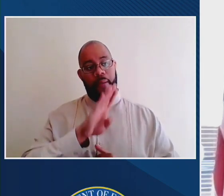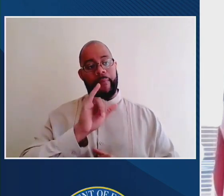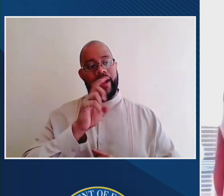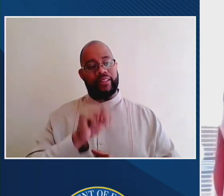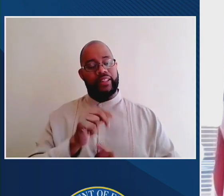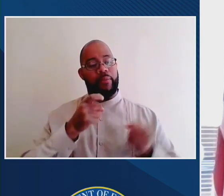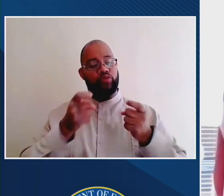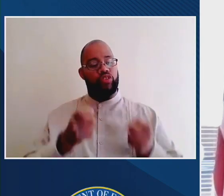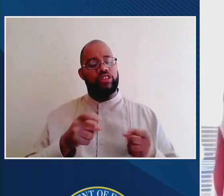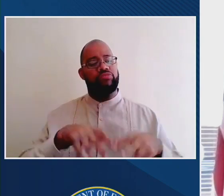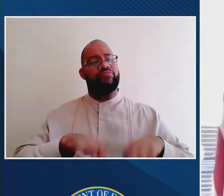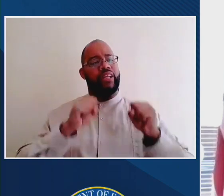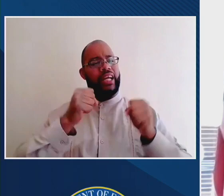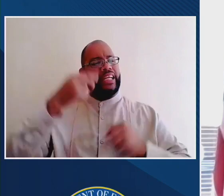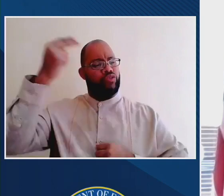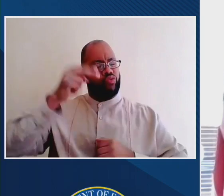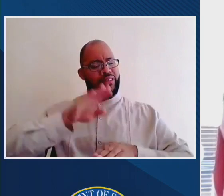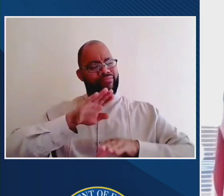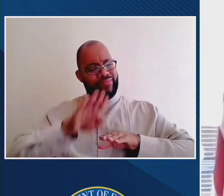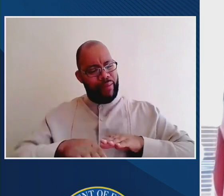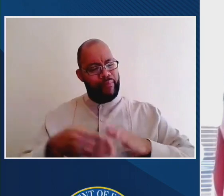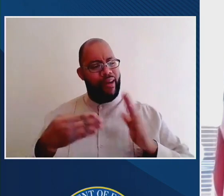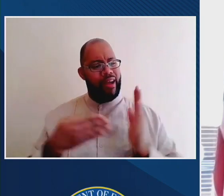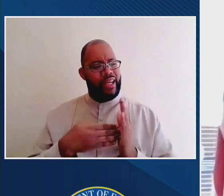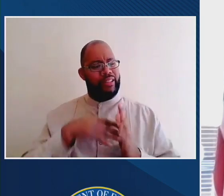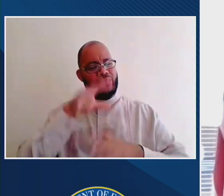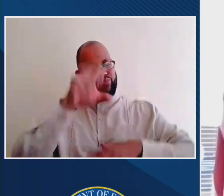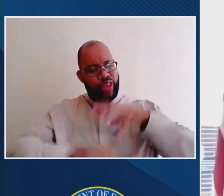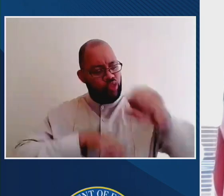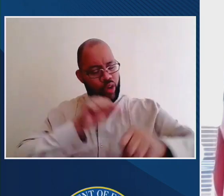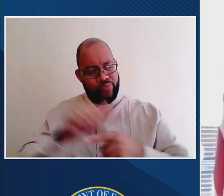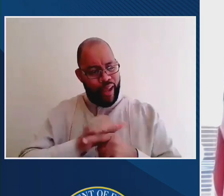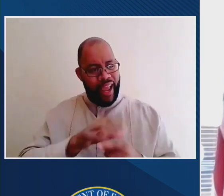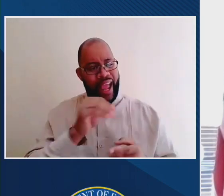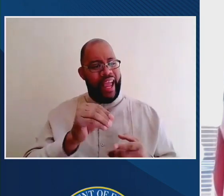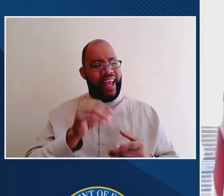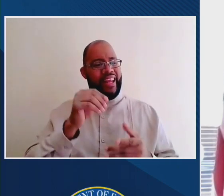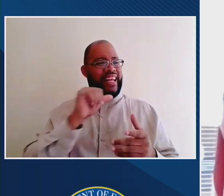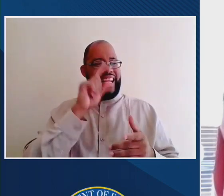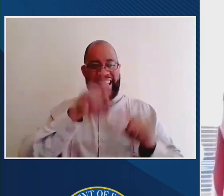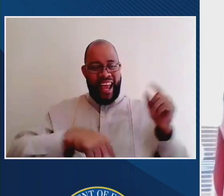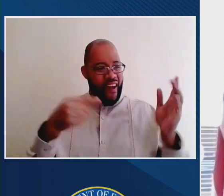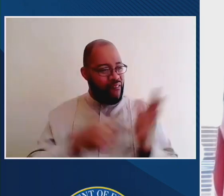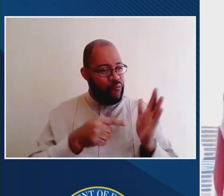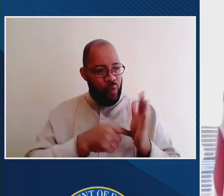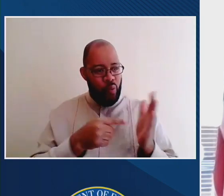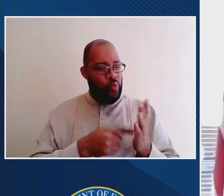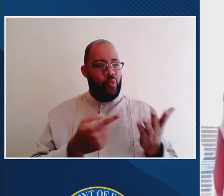historic steps against predatory practices and unaffordable debts through new consumer protections like gainful